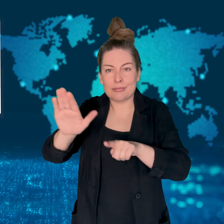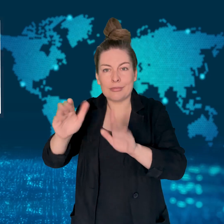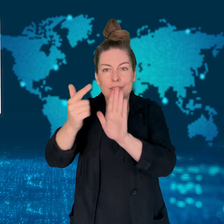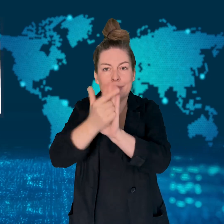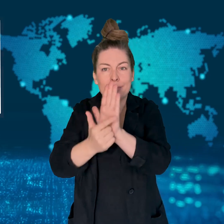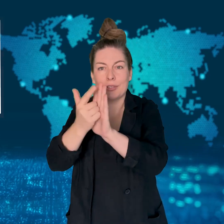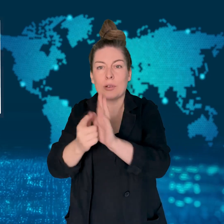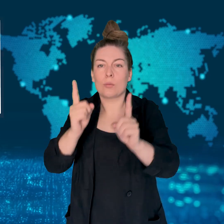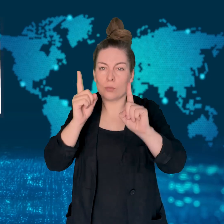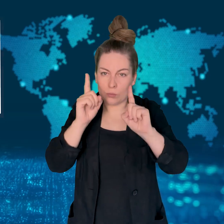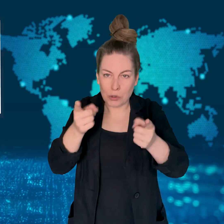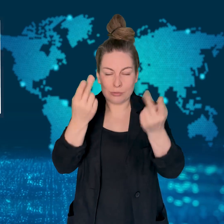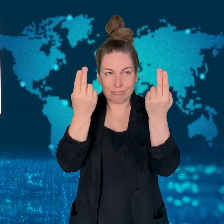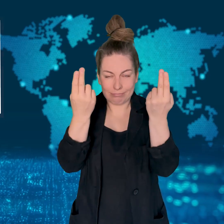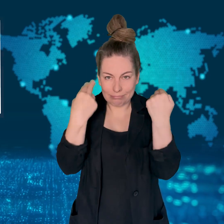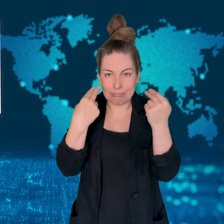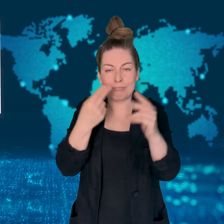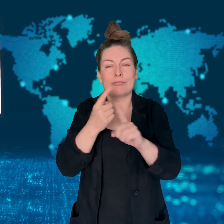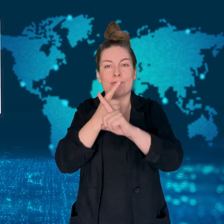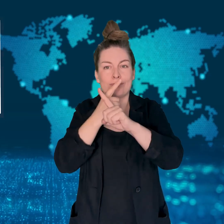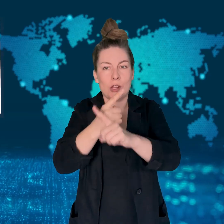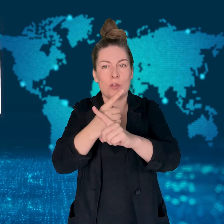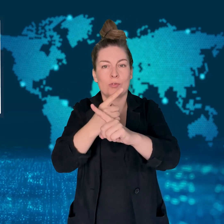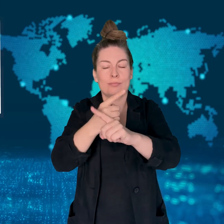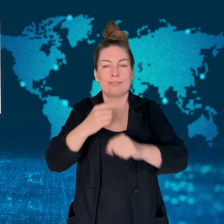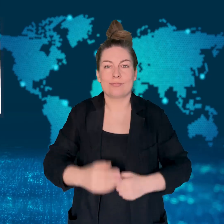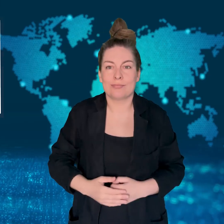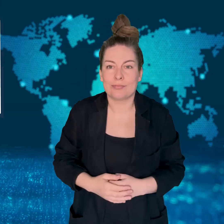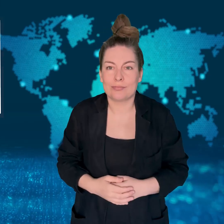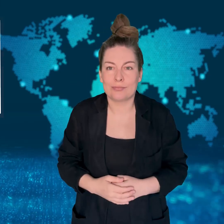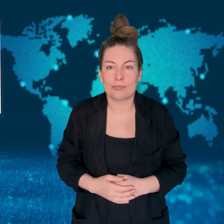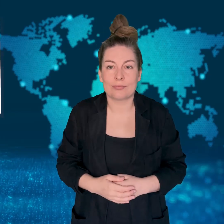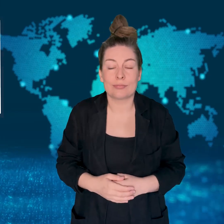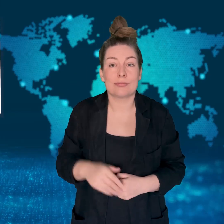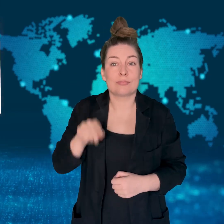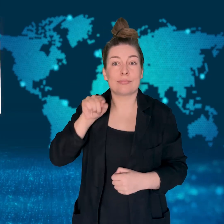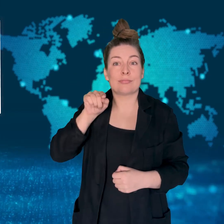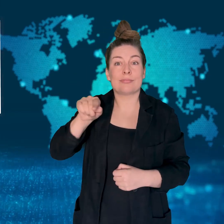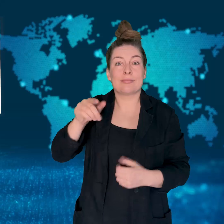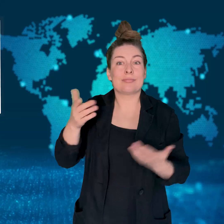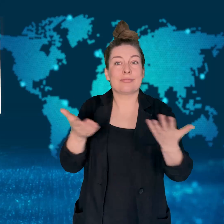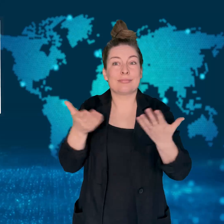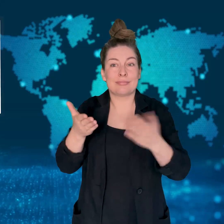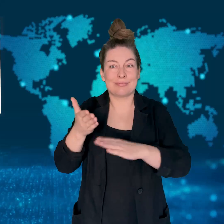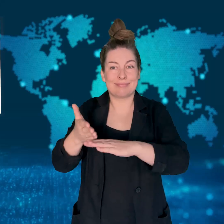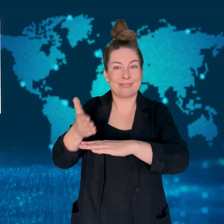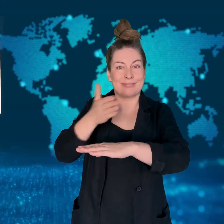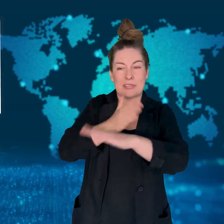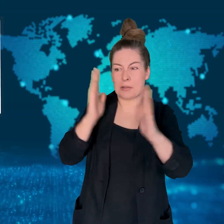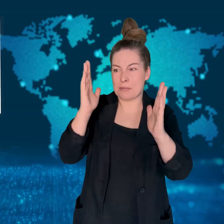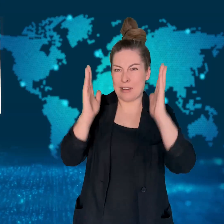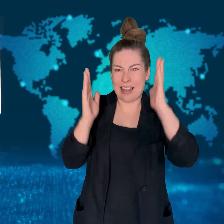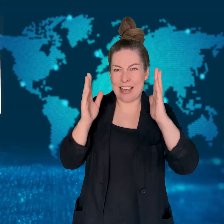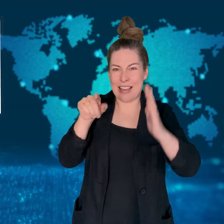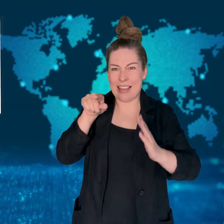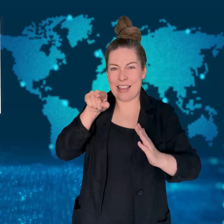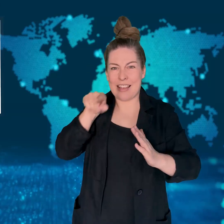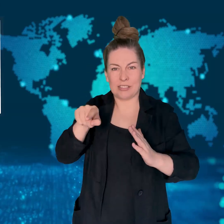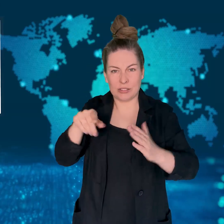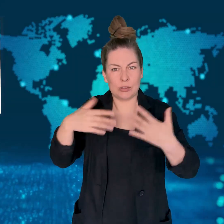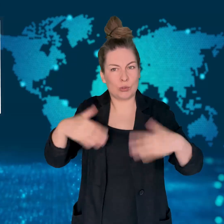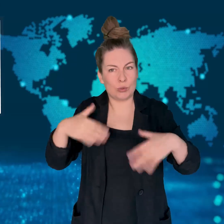Prior to this, Malaysian Muslims have been held to a moderate form of Islam,